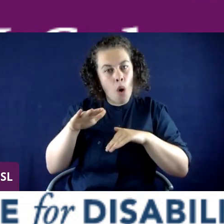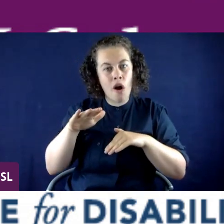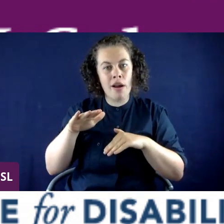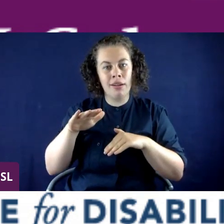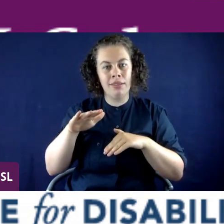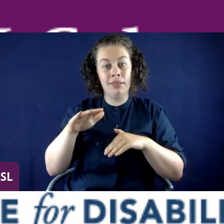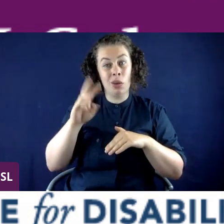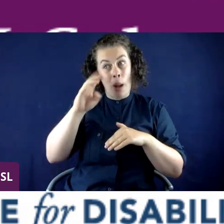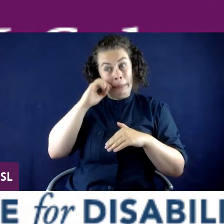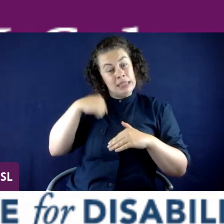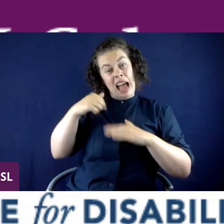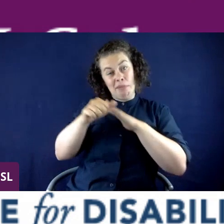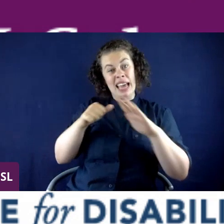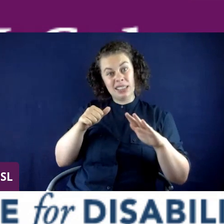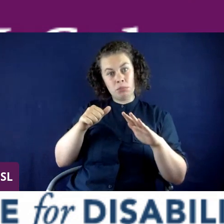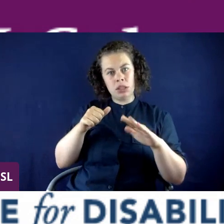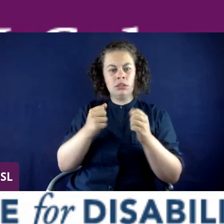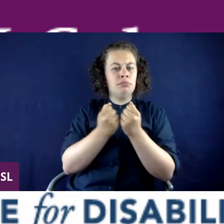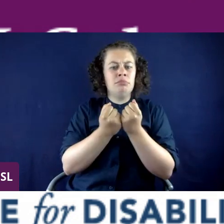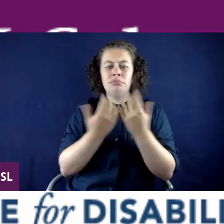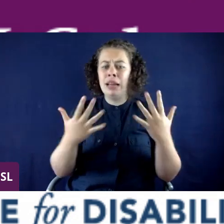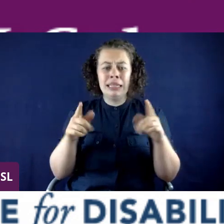their own bodies.